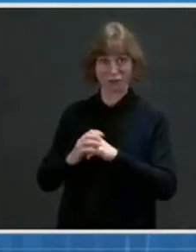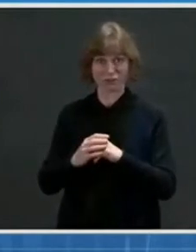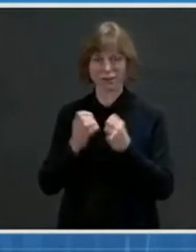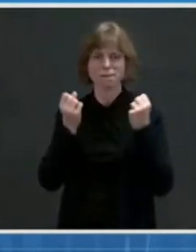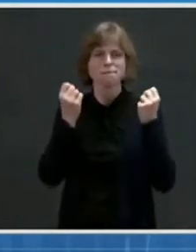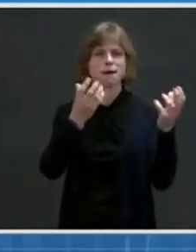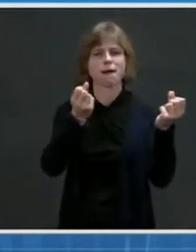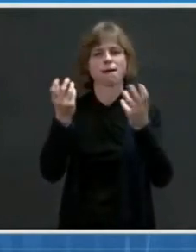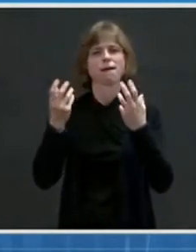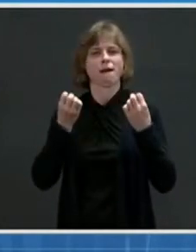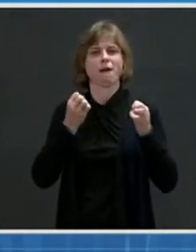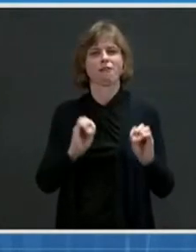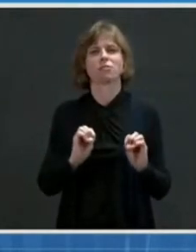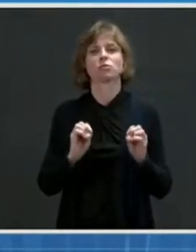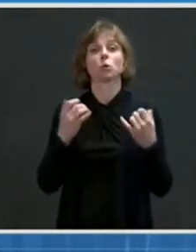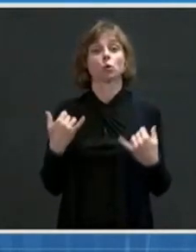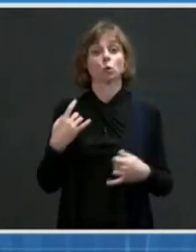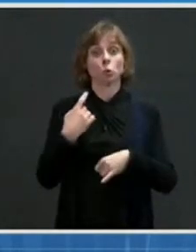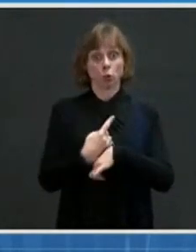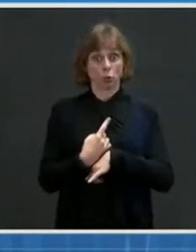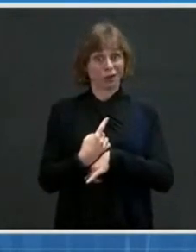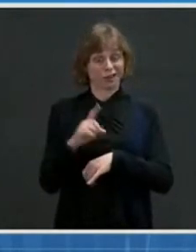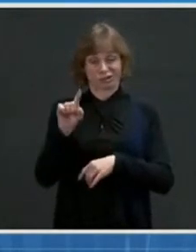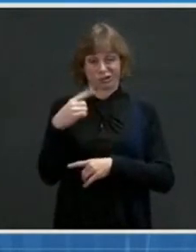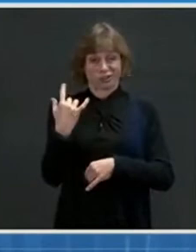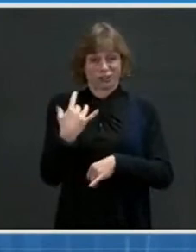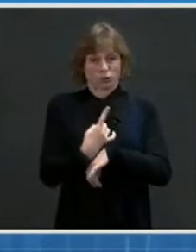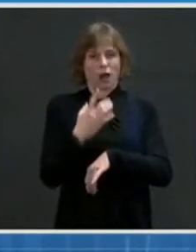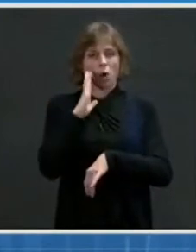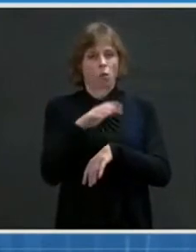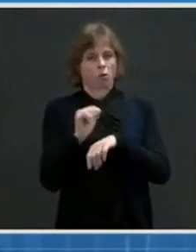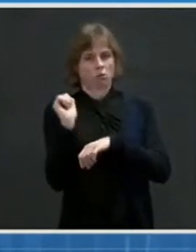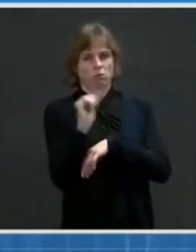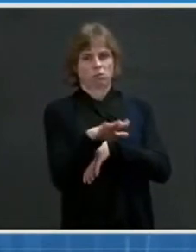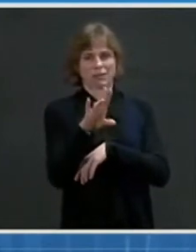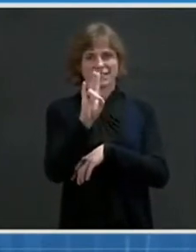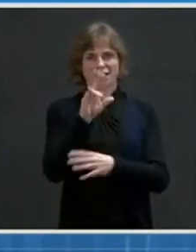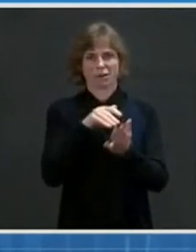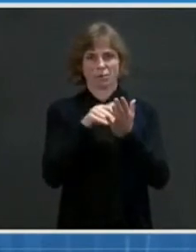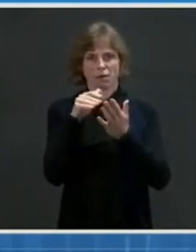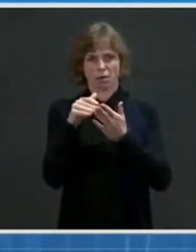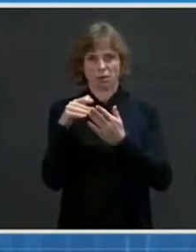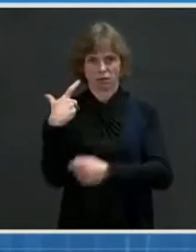THANKS TO THAT AND MANY MORE,